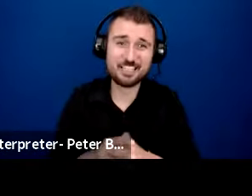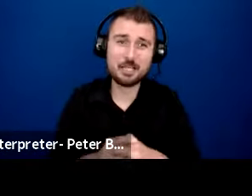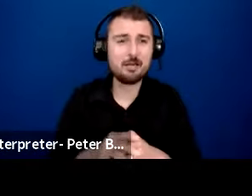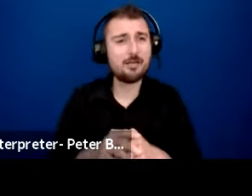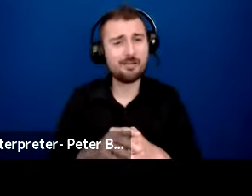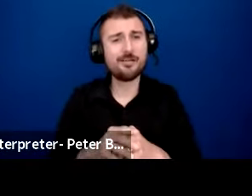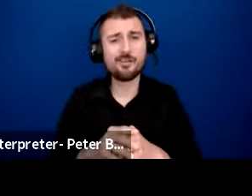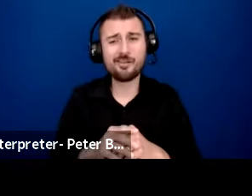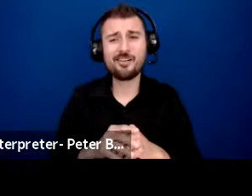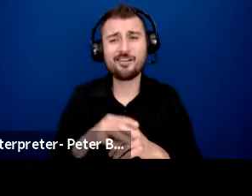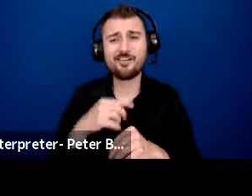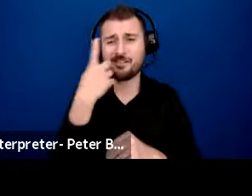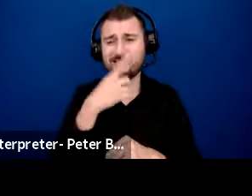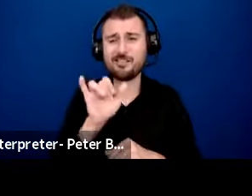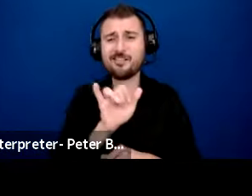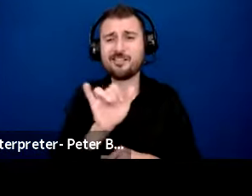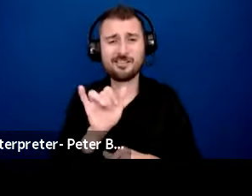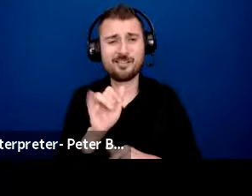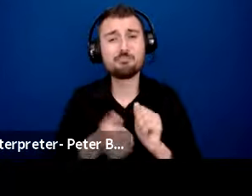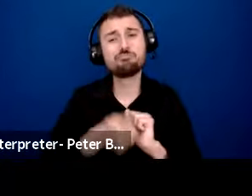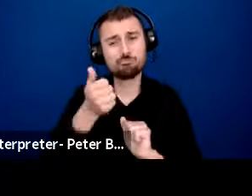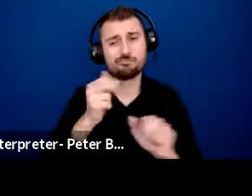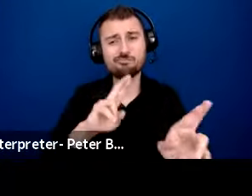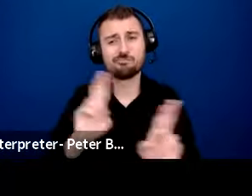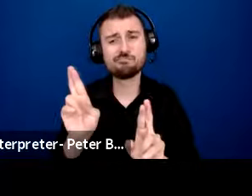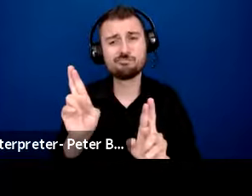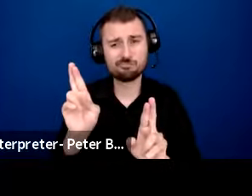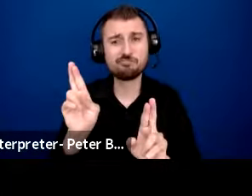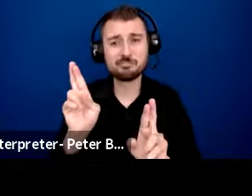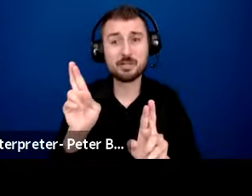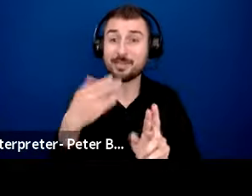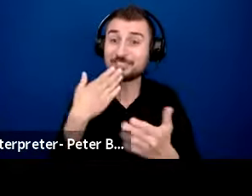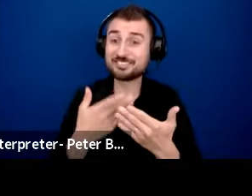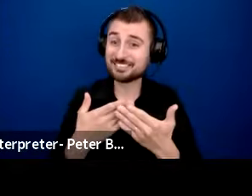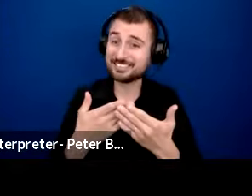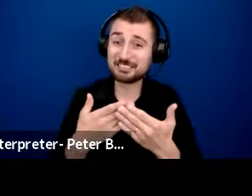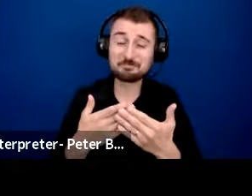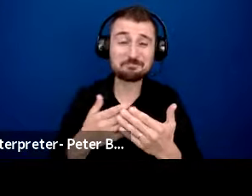I'll share the results with you. So ten of your colleagues are not sure what is happening on Monday so you may want to inform them but it looks like